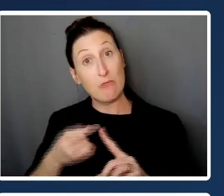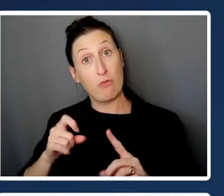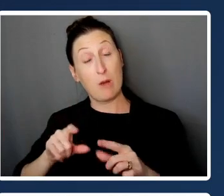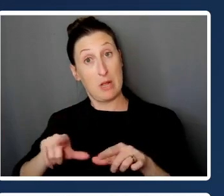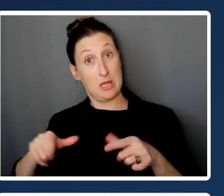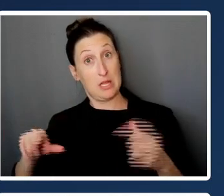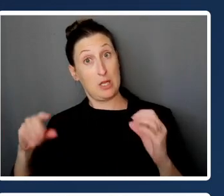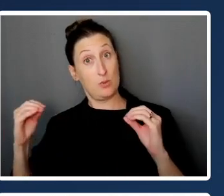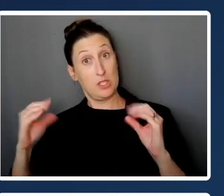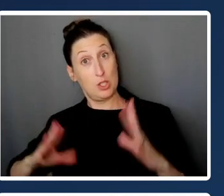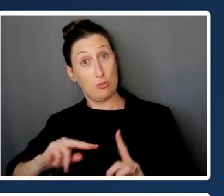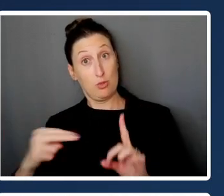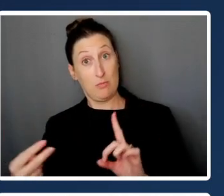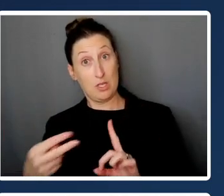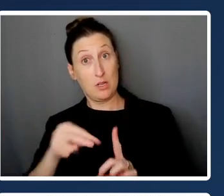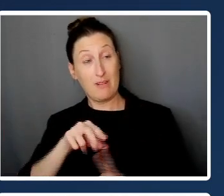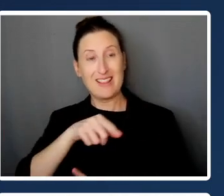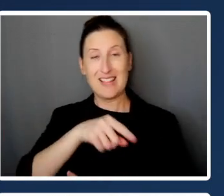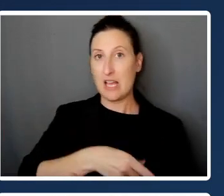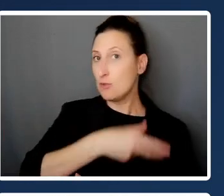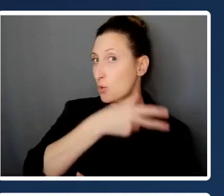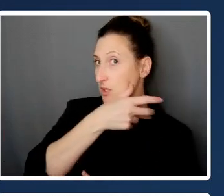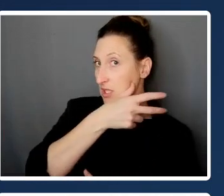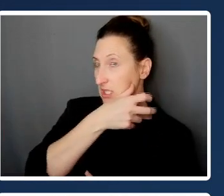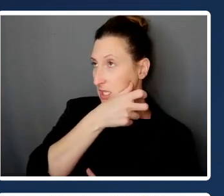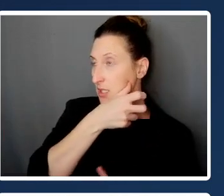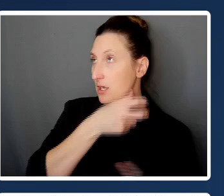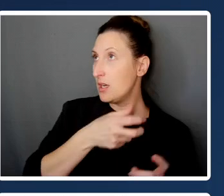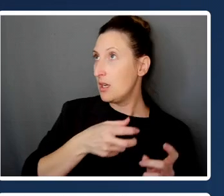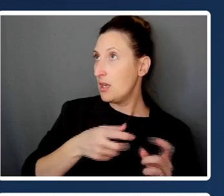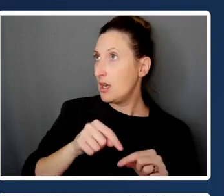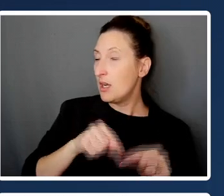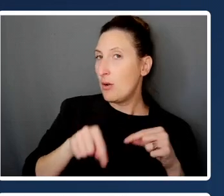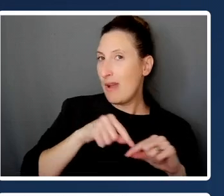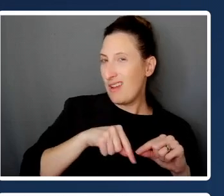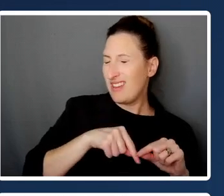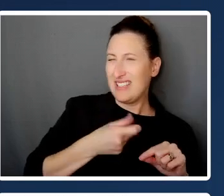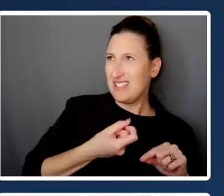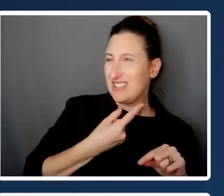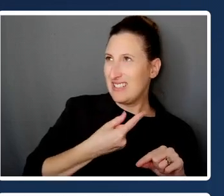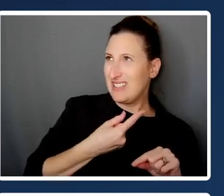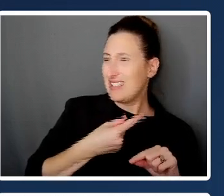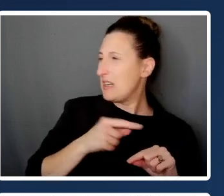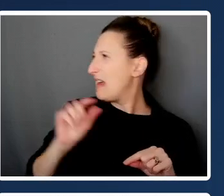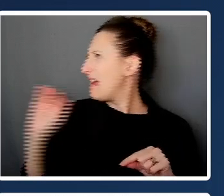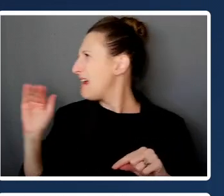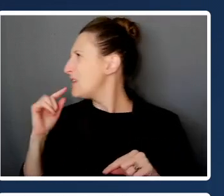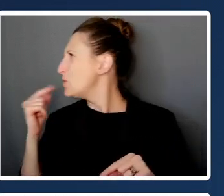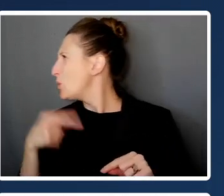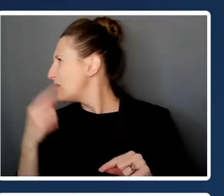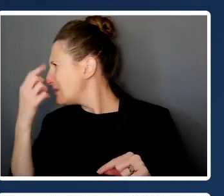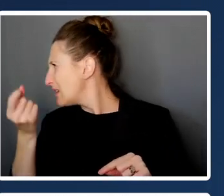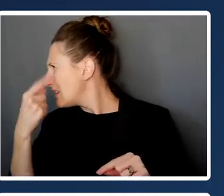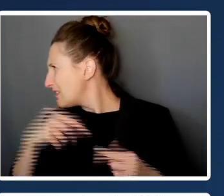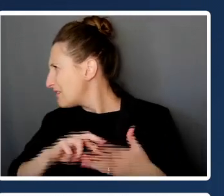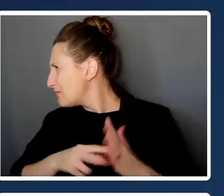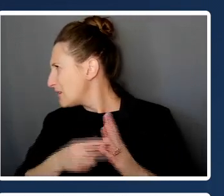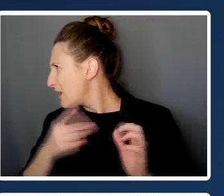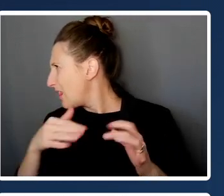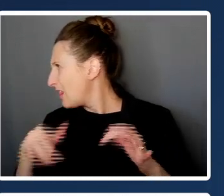to re-listen to the interviews or rewind when they don't understand. They're asking each other ideas, questions, "Hey, what do you think this is -- you know, this person saying?" And some